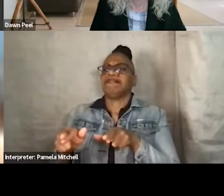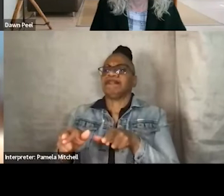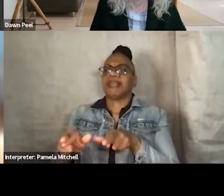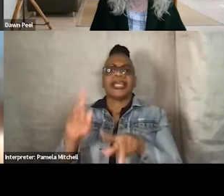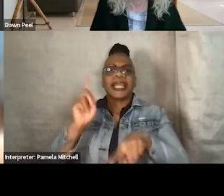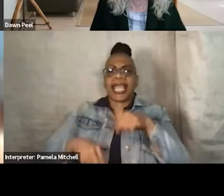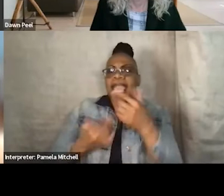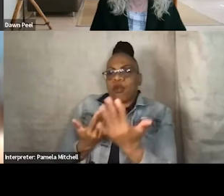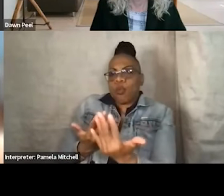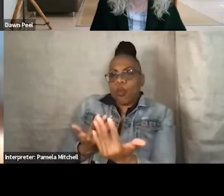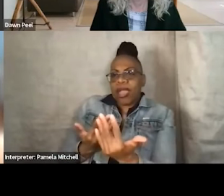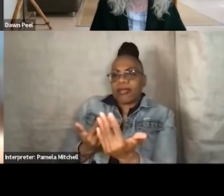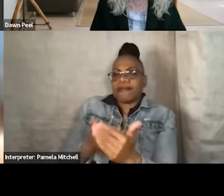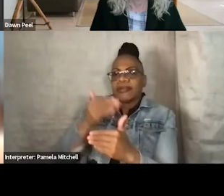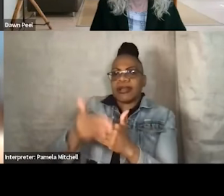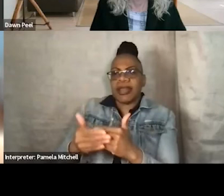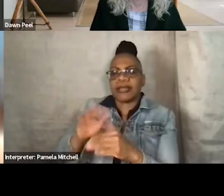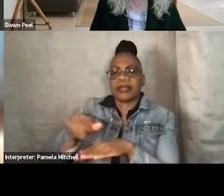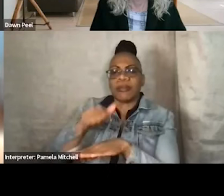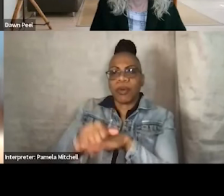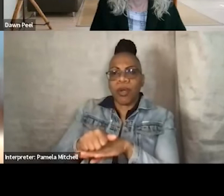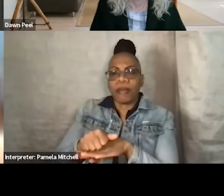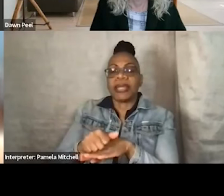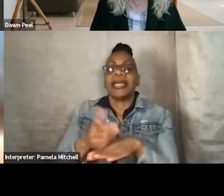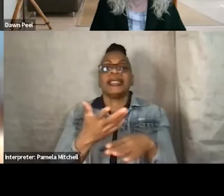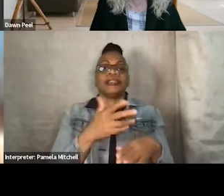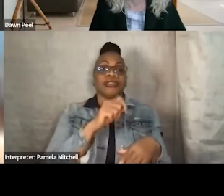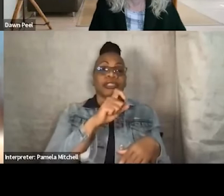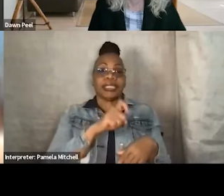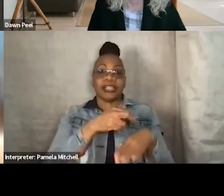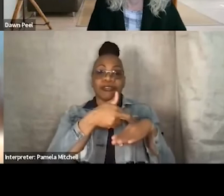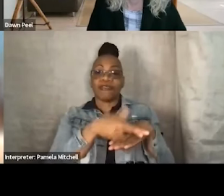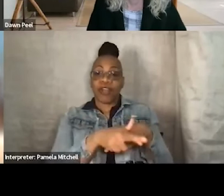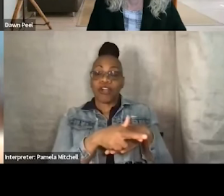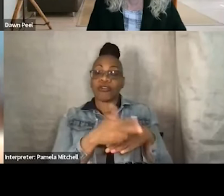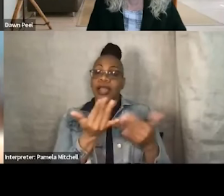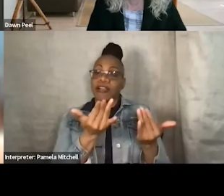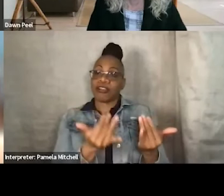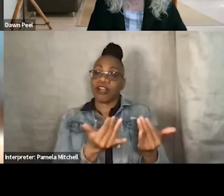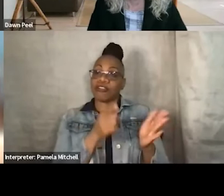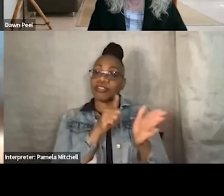Mental health needs referral assistance. And then currently suicidal. We also have this other category